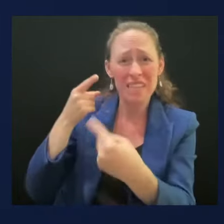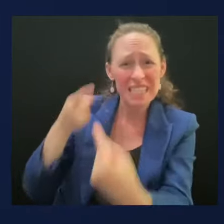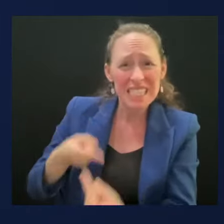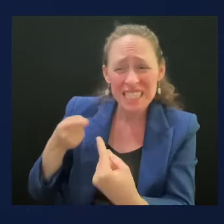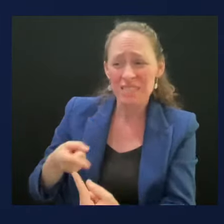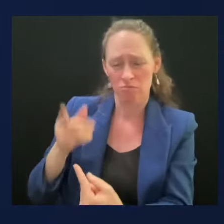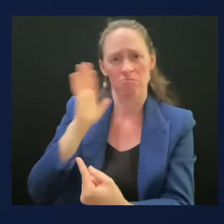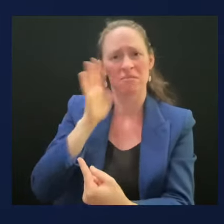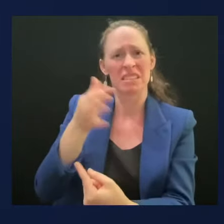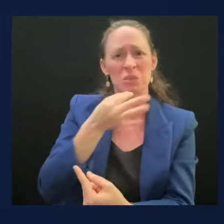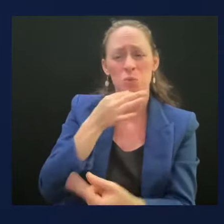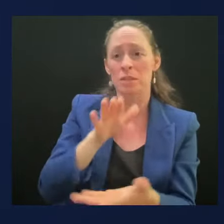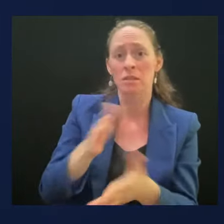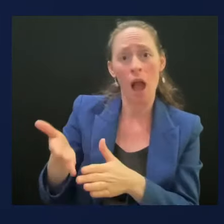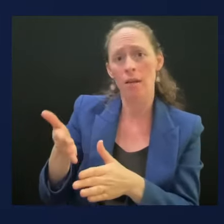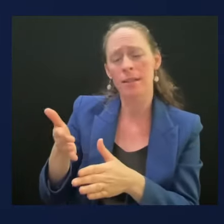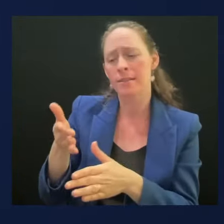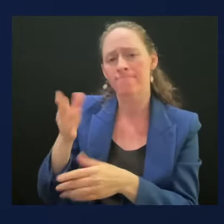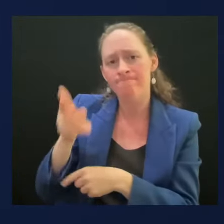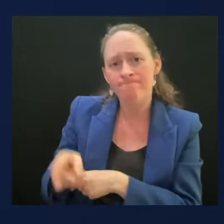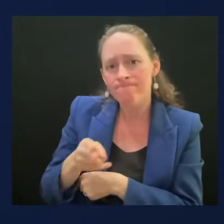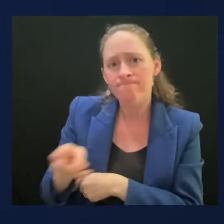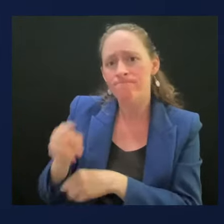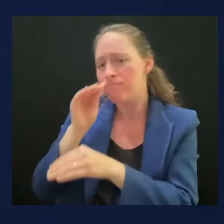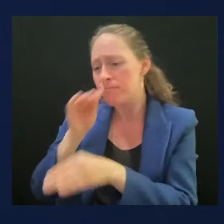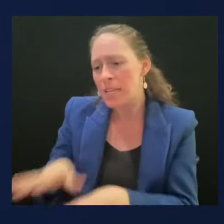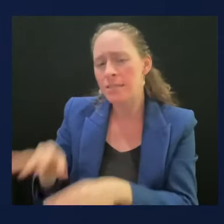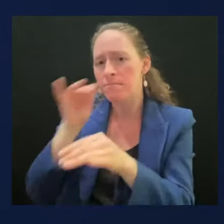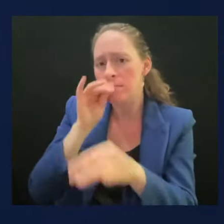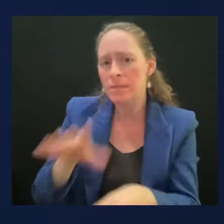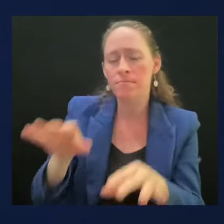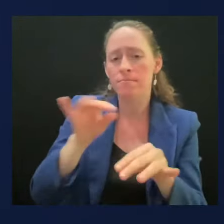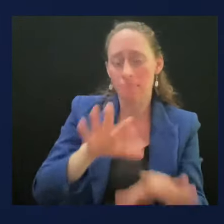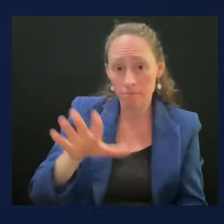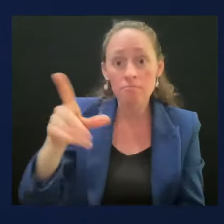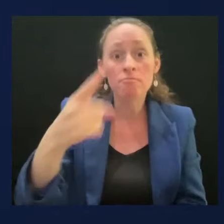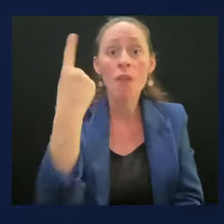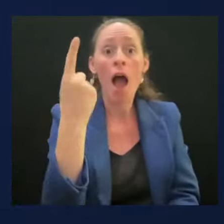Chaplain Waters hoisted the paratrooper on his shoulders and carried him to safety.